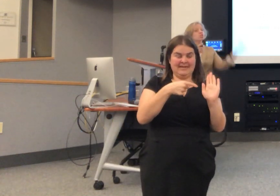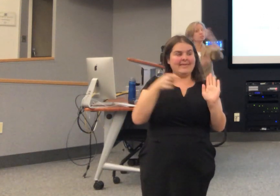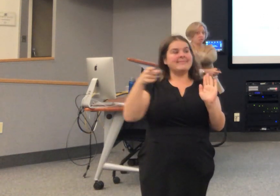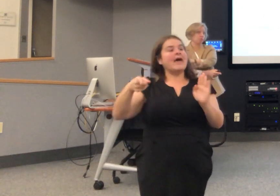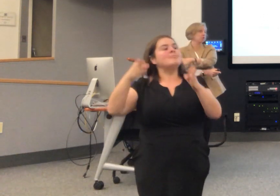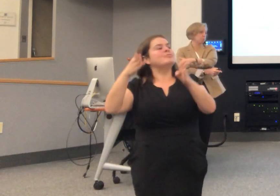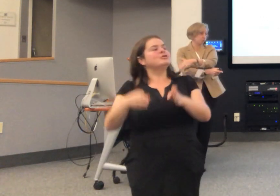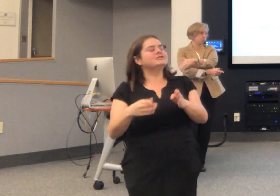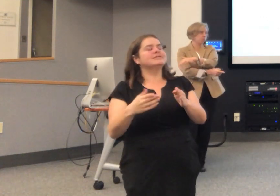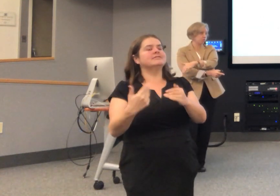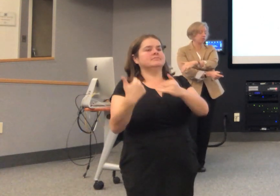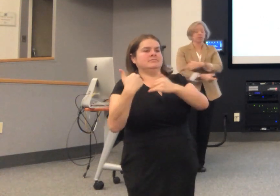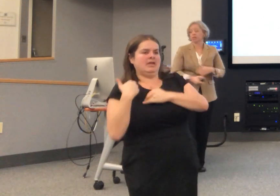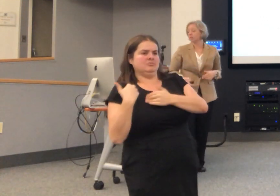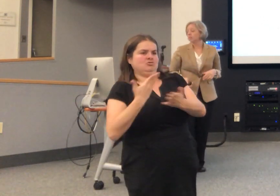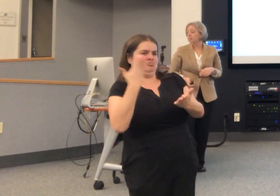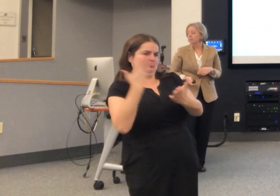Shifts the burden of proof to the defendant.